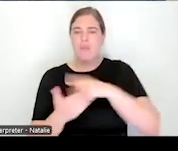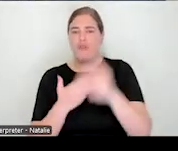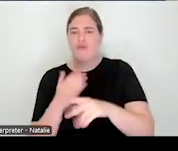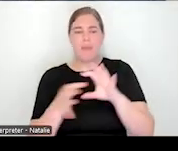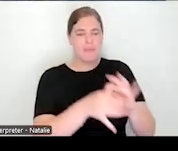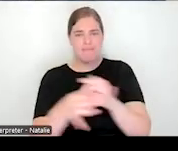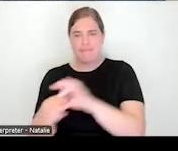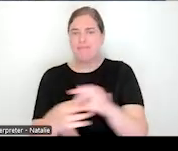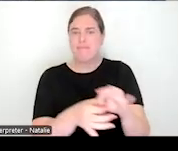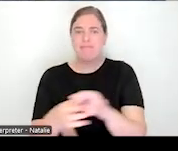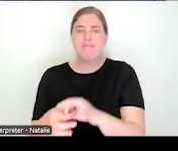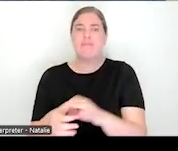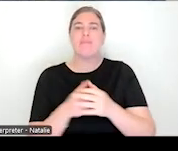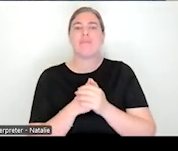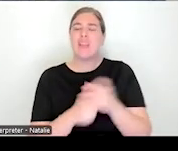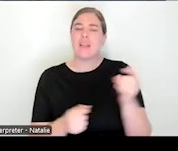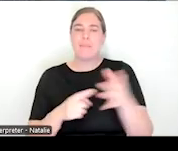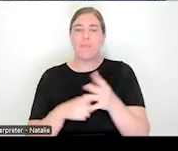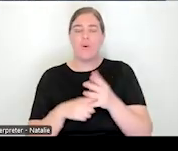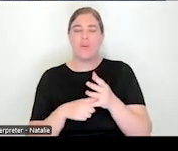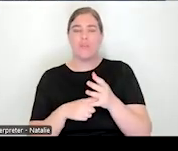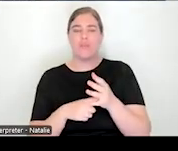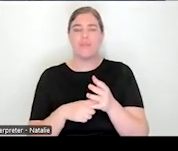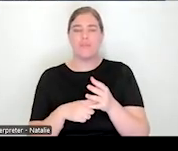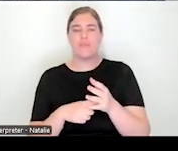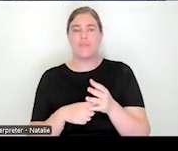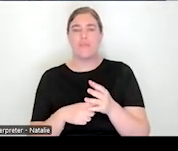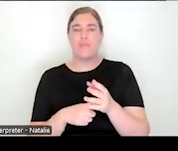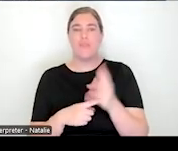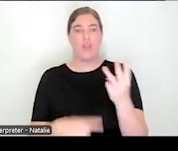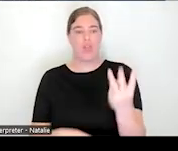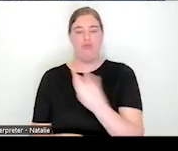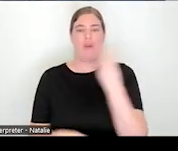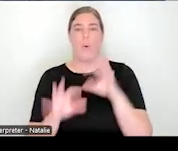is one of the reasons why it is so important that the three agencies are working together.